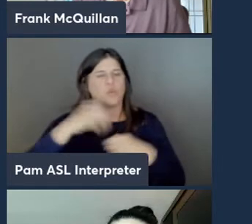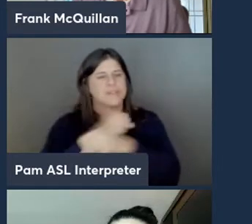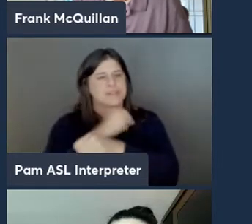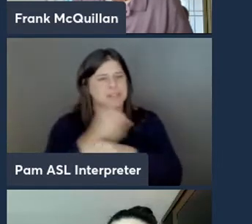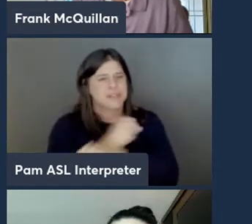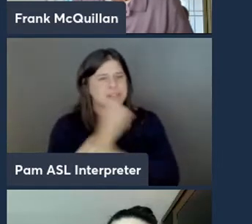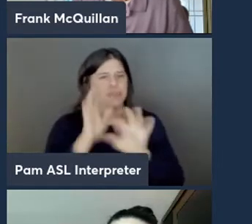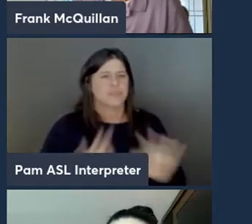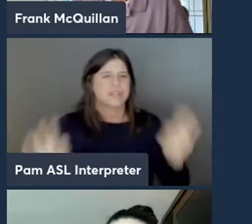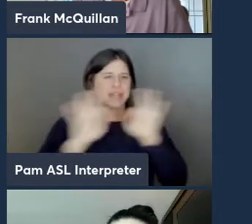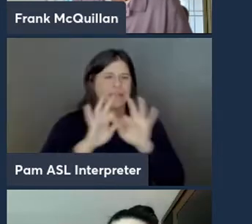as well as our confidence here.